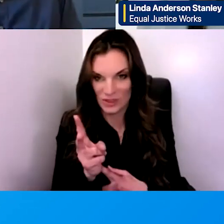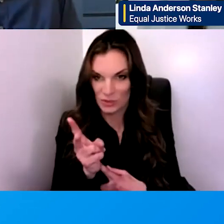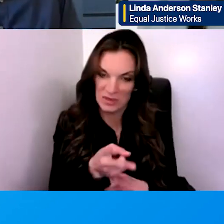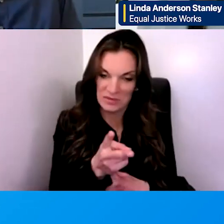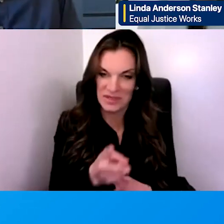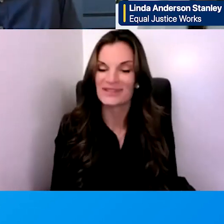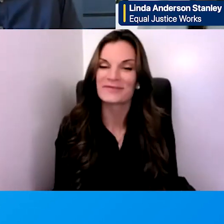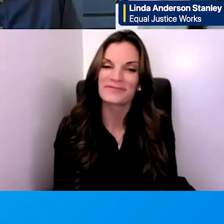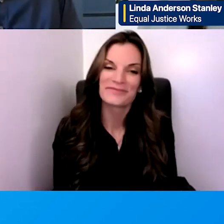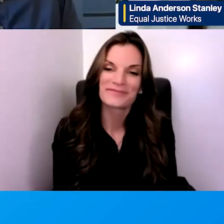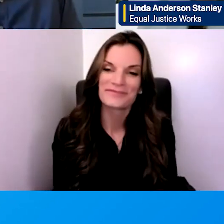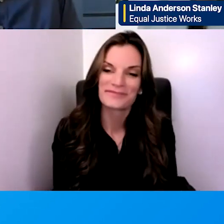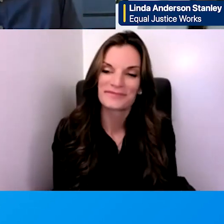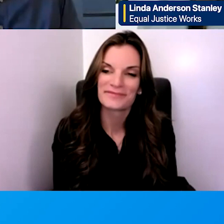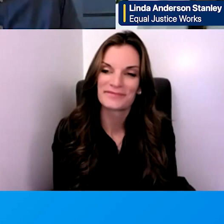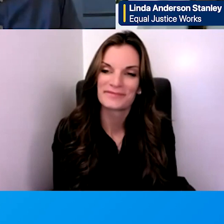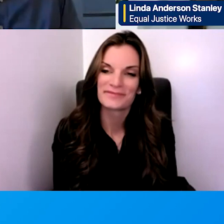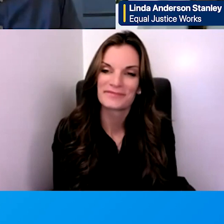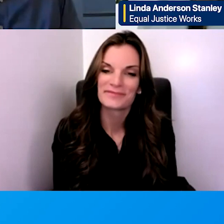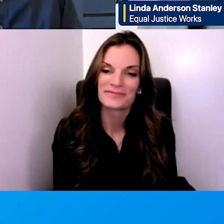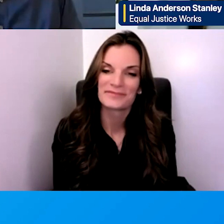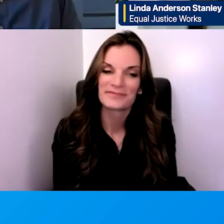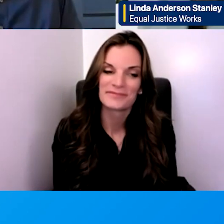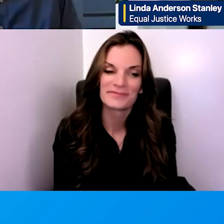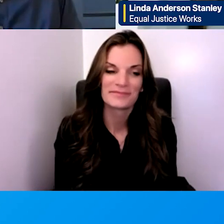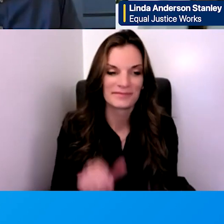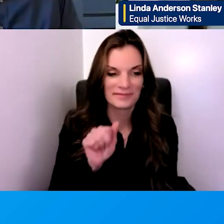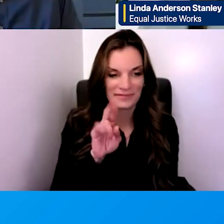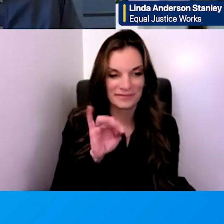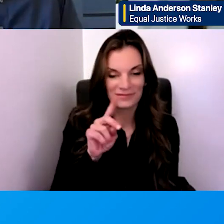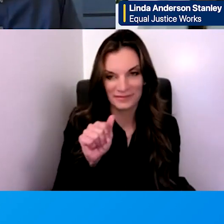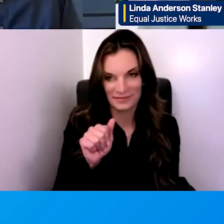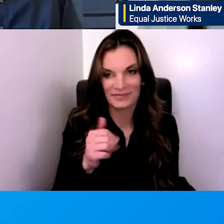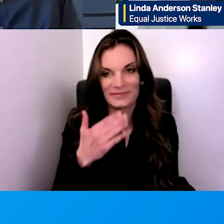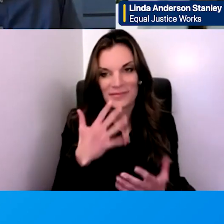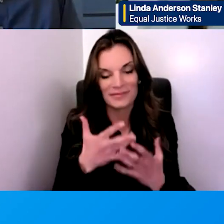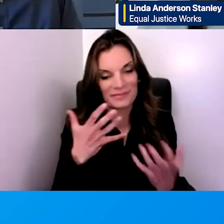minutes for the great last words. ARIADNA GODREAU-AUBER: